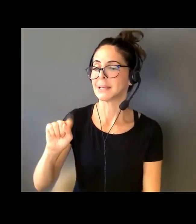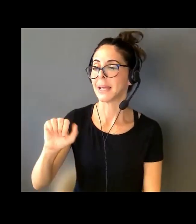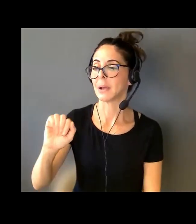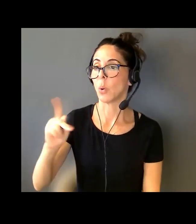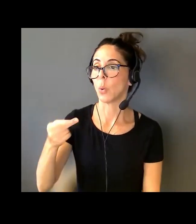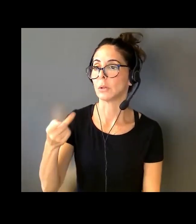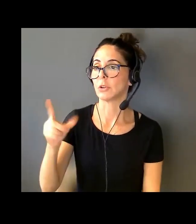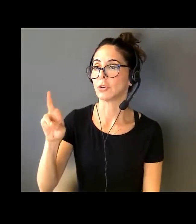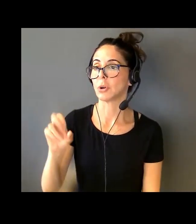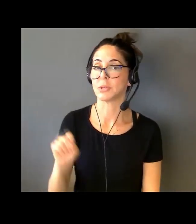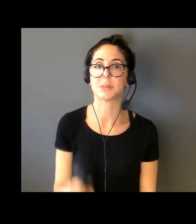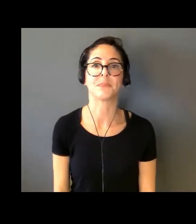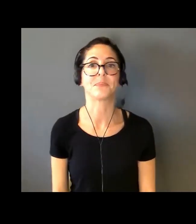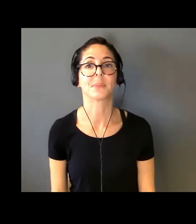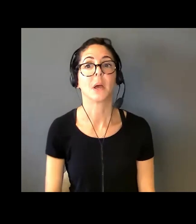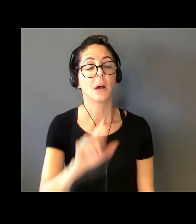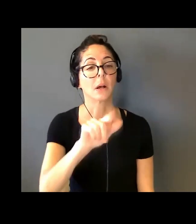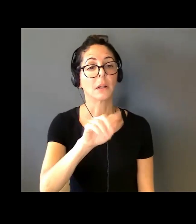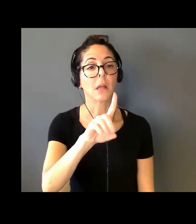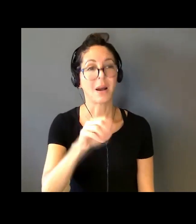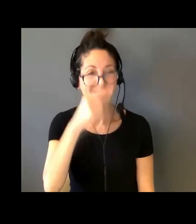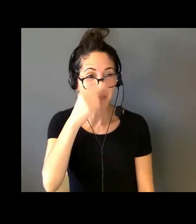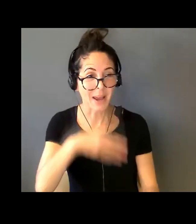Please do so, Claude. >> CLAUDE TARDIF: There’s something I think